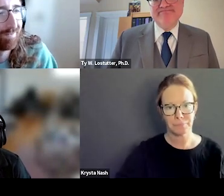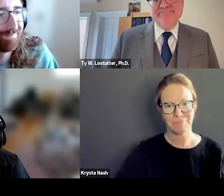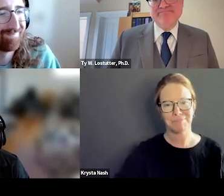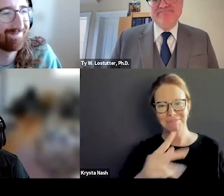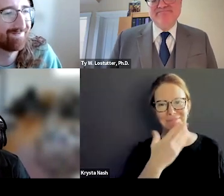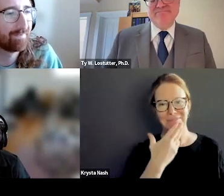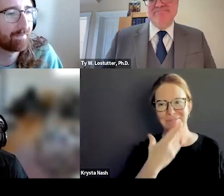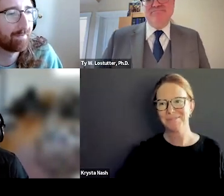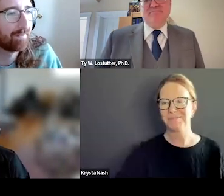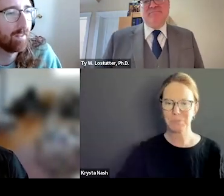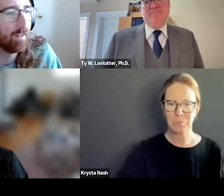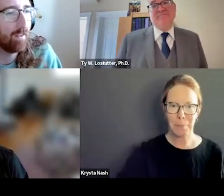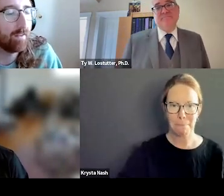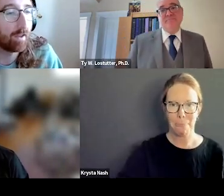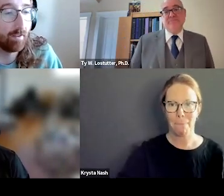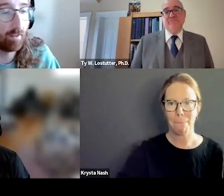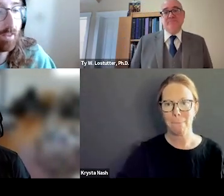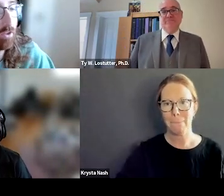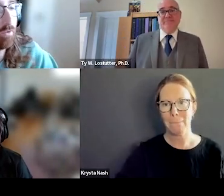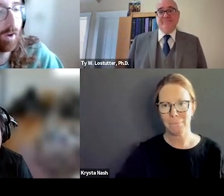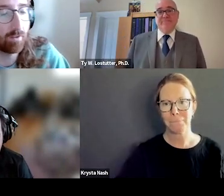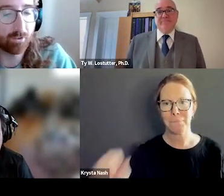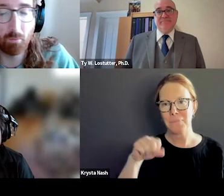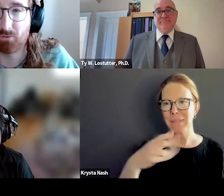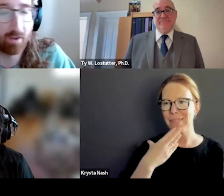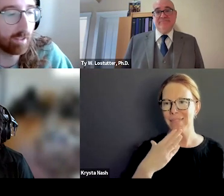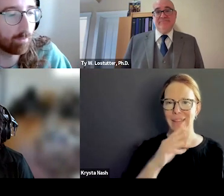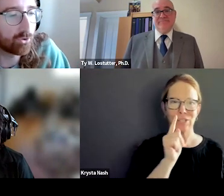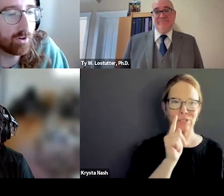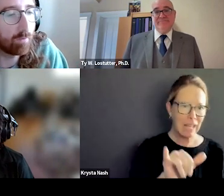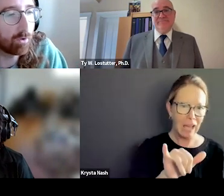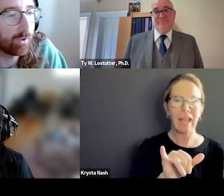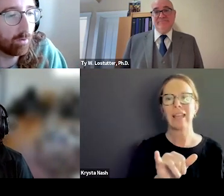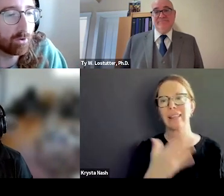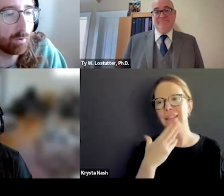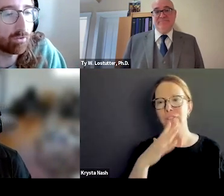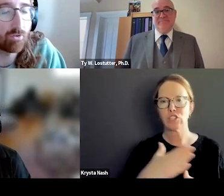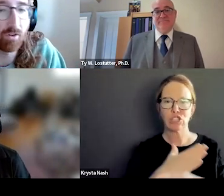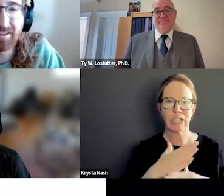Thank you. Time. Thanks, Anthony. Yeah, thank you so much again for sharing of yourself and your research